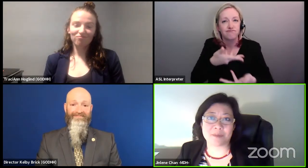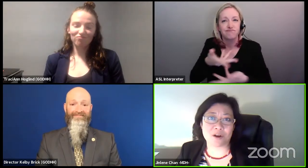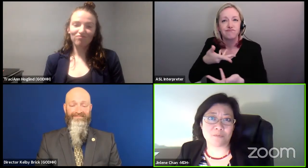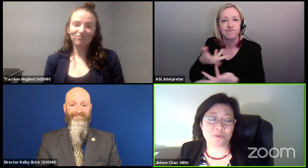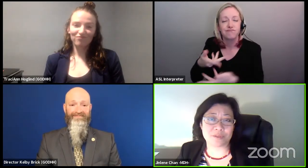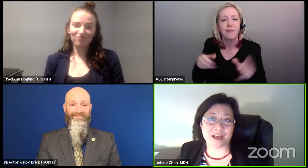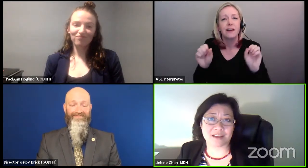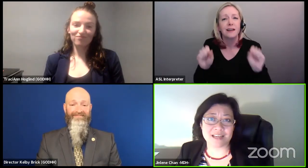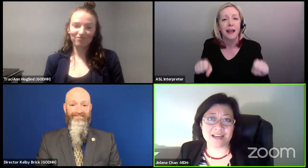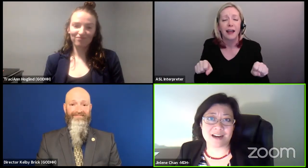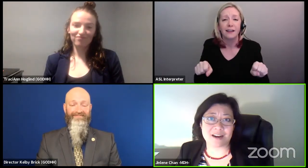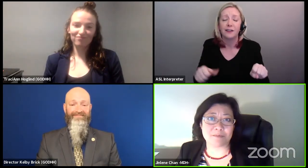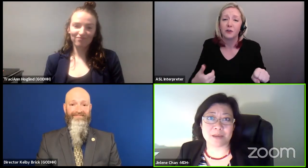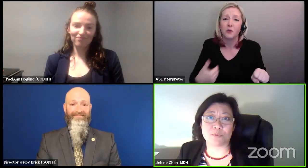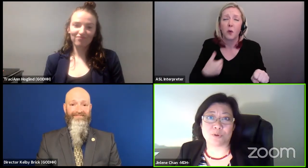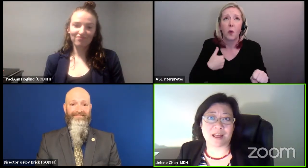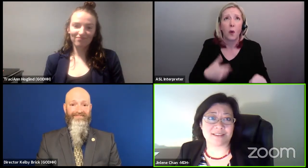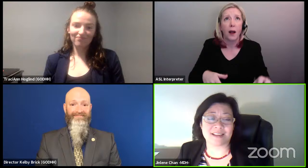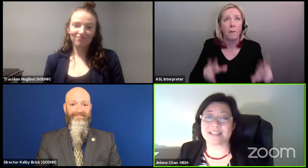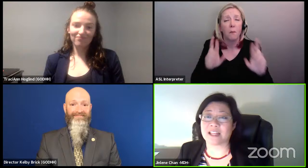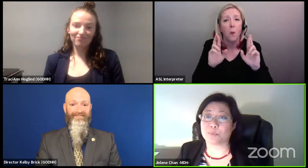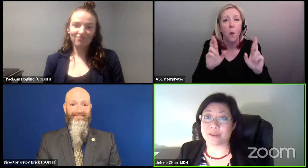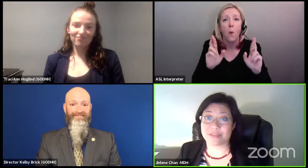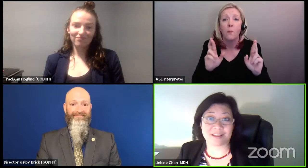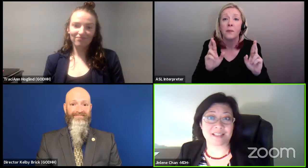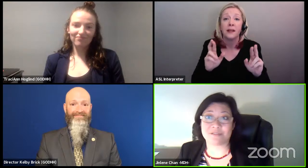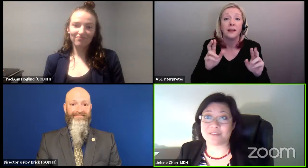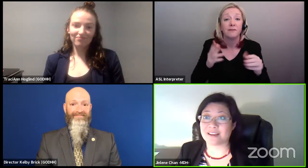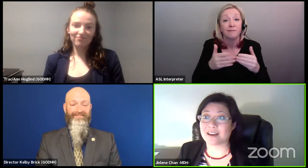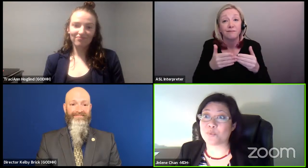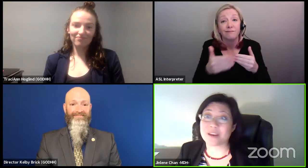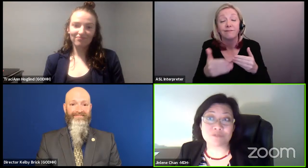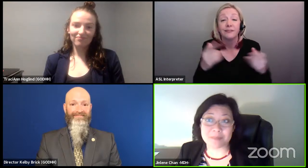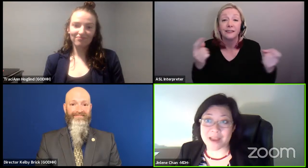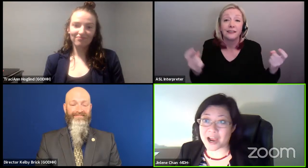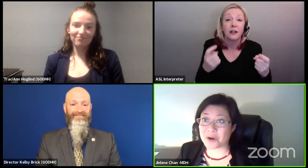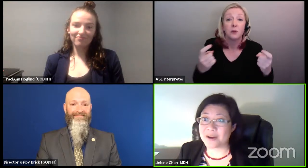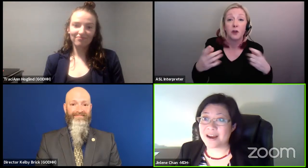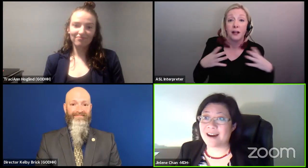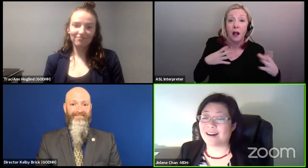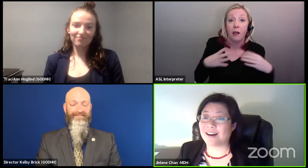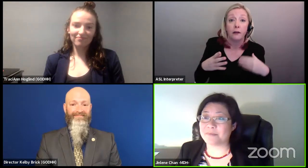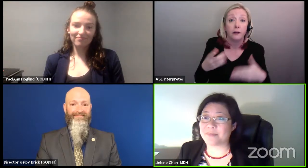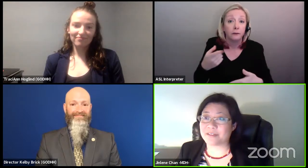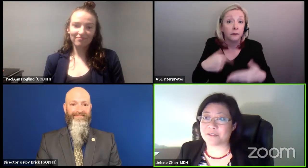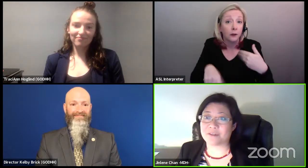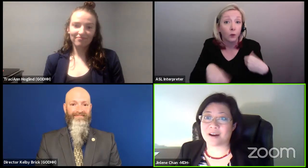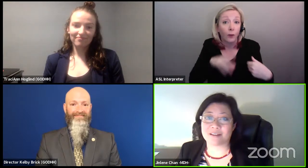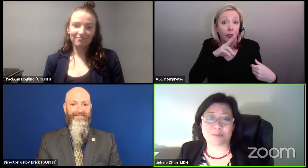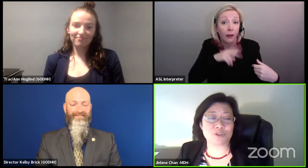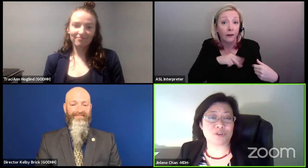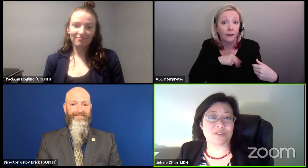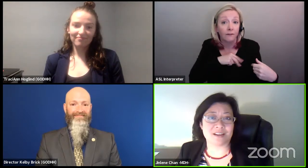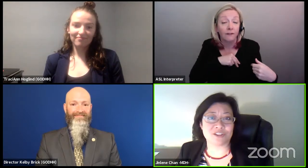hopeful that people, as they celebrate Thanksgiving a week from now, that they find opportunities